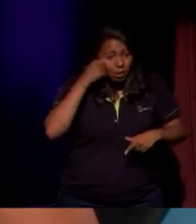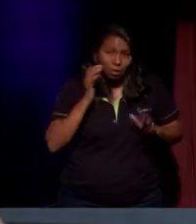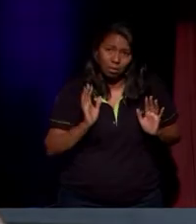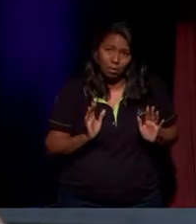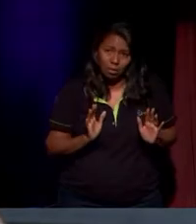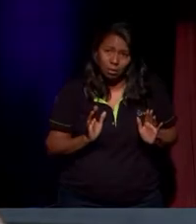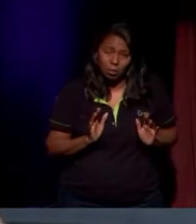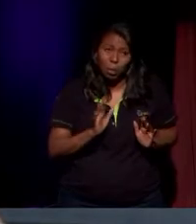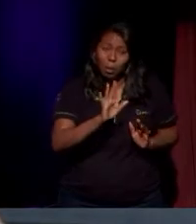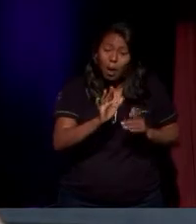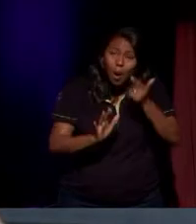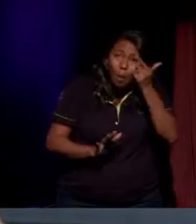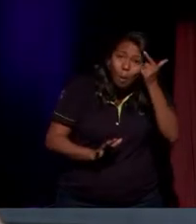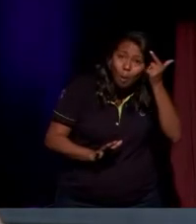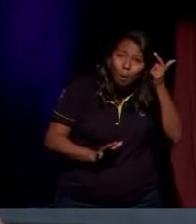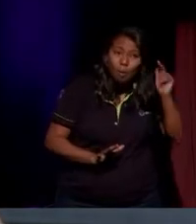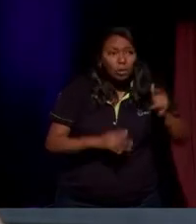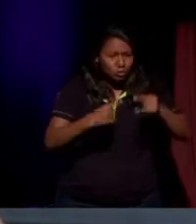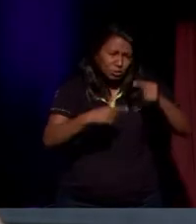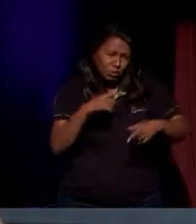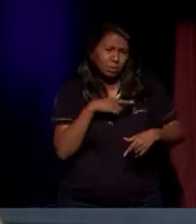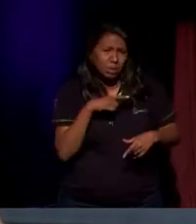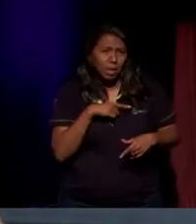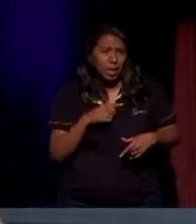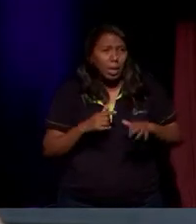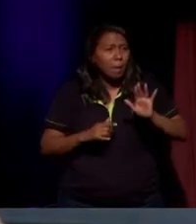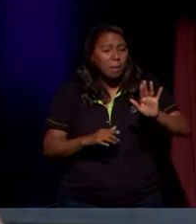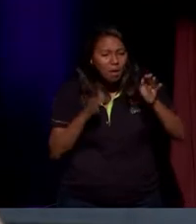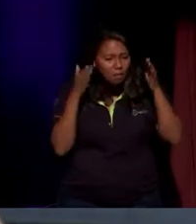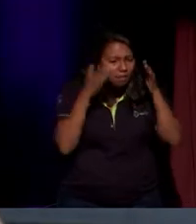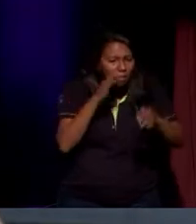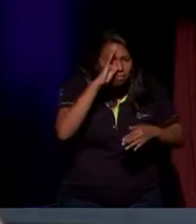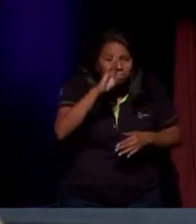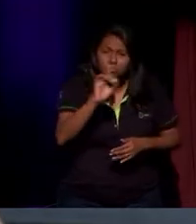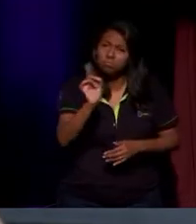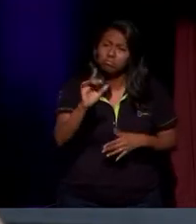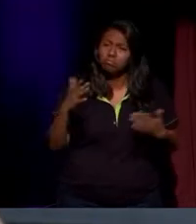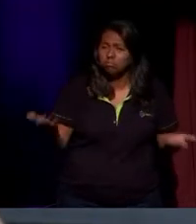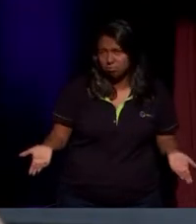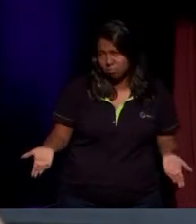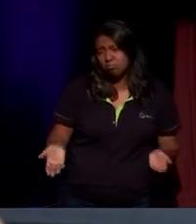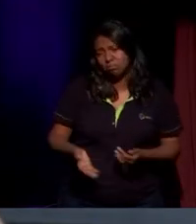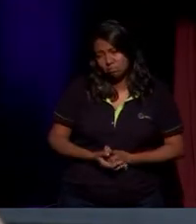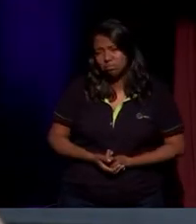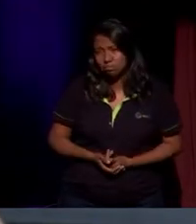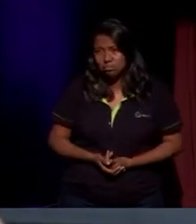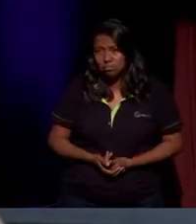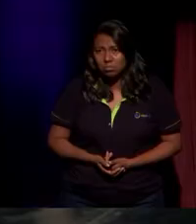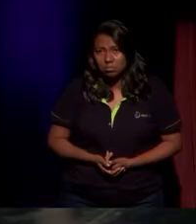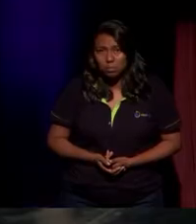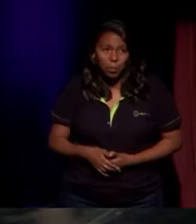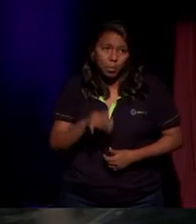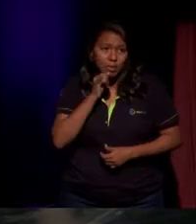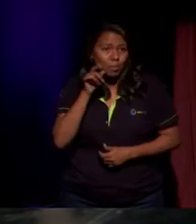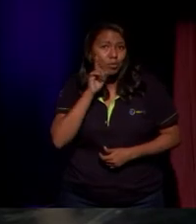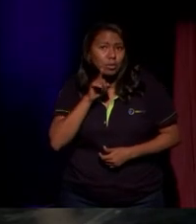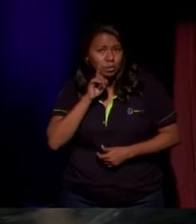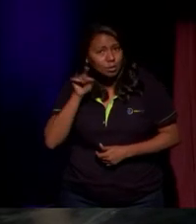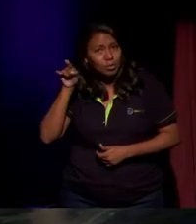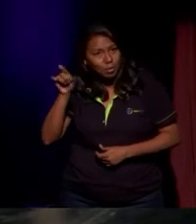but it is not that it is not discussed, but it’s not our agenda, as it is in the United States, which is extremely important.